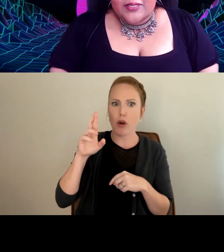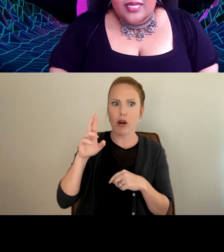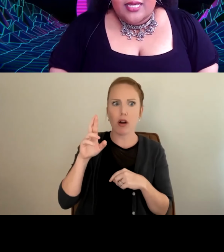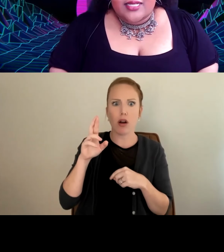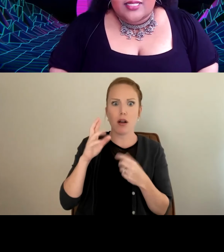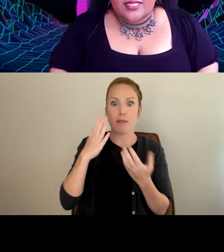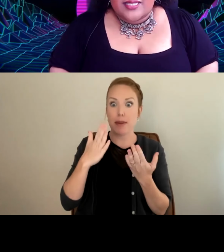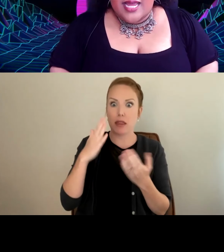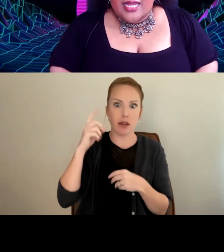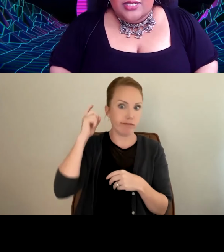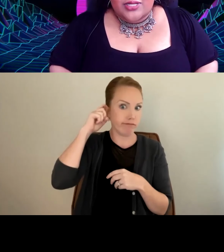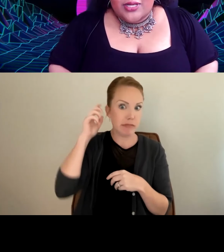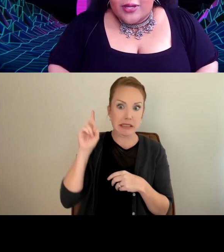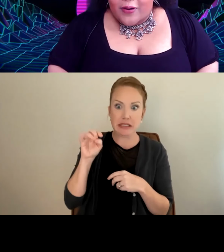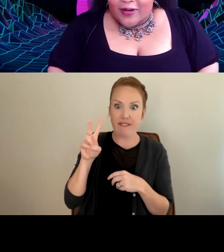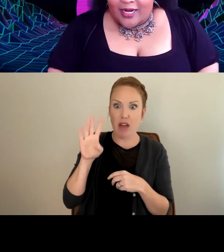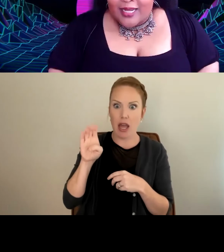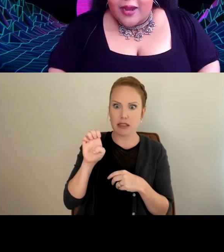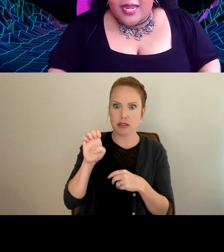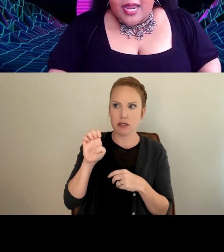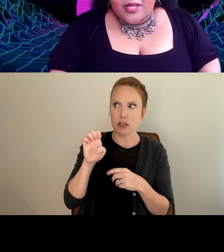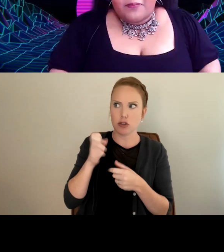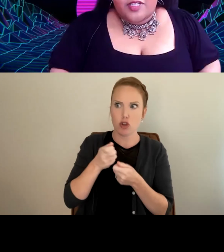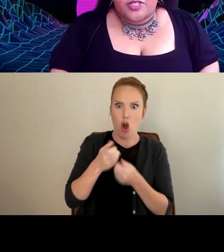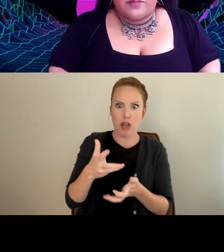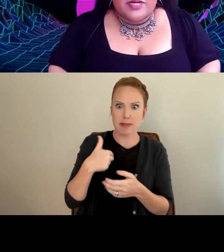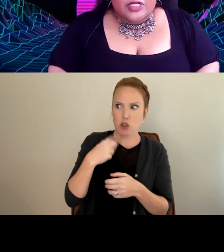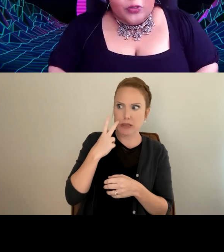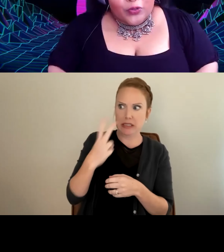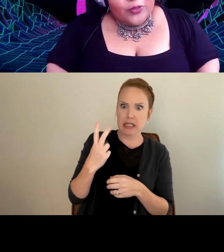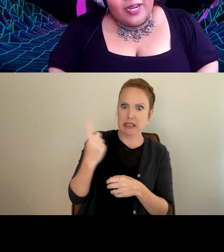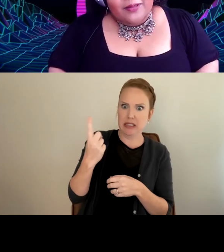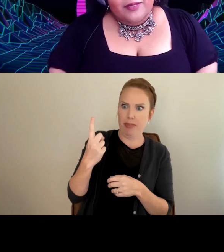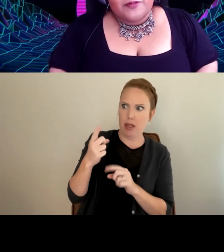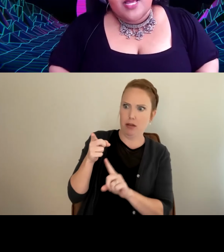things that are not there, and that could potentially be controlled by other people.